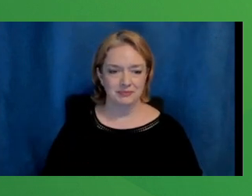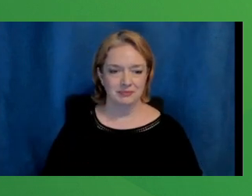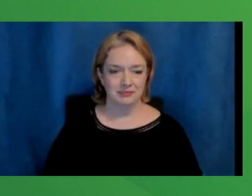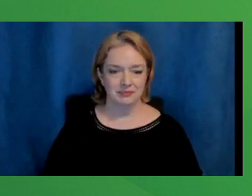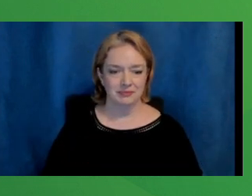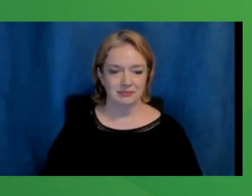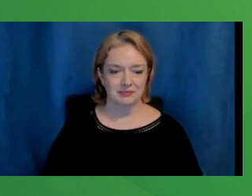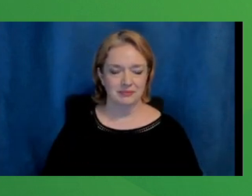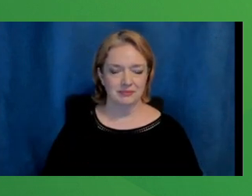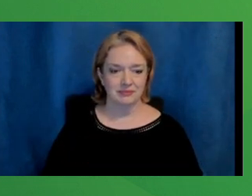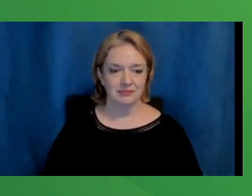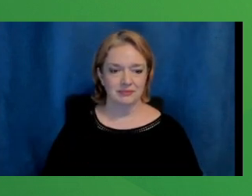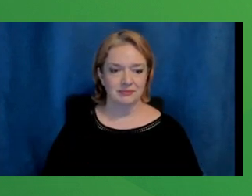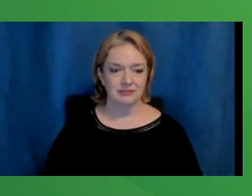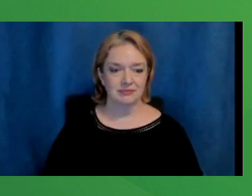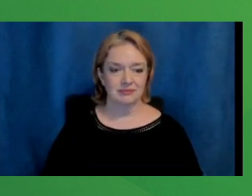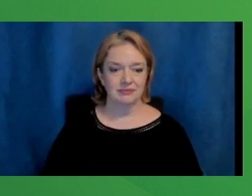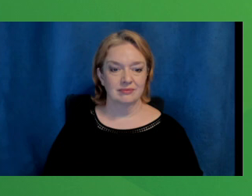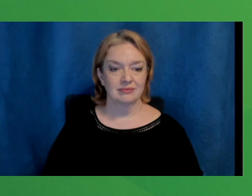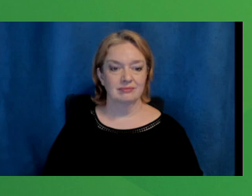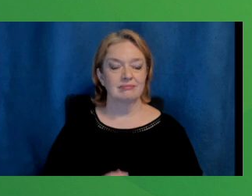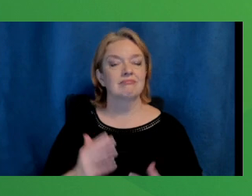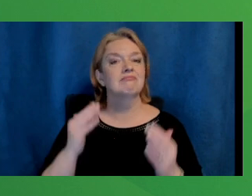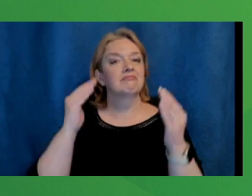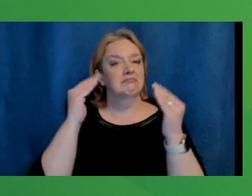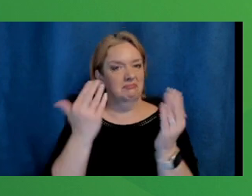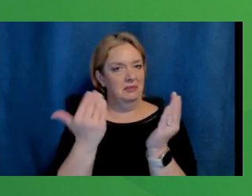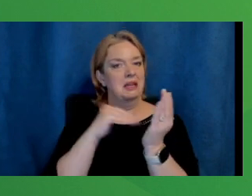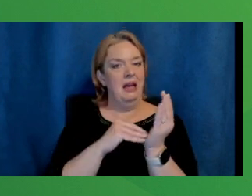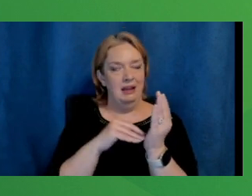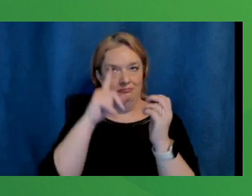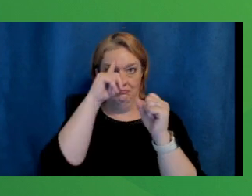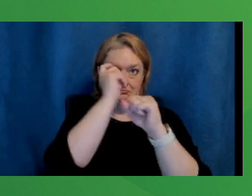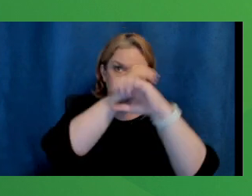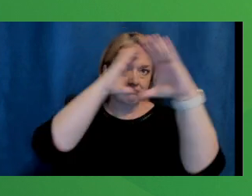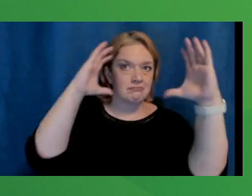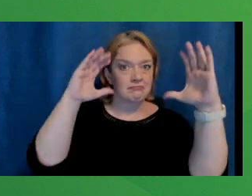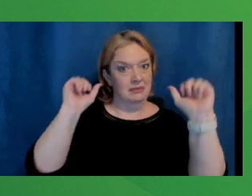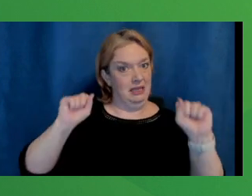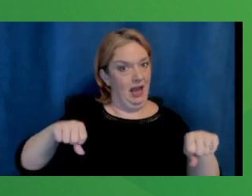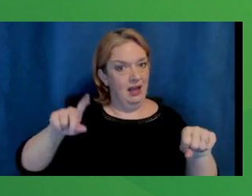Again, I can imagine the scenario was can you imagine a system in which the